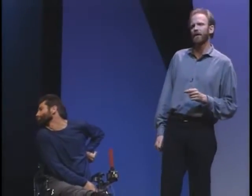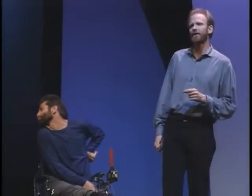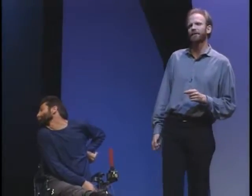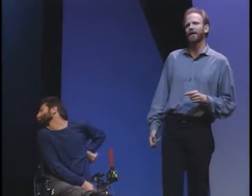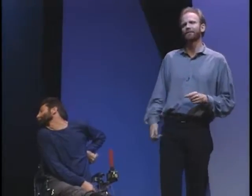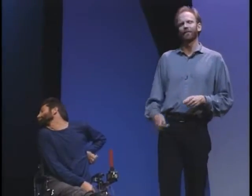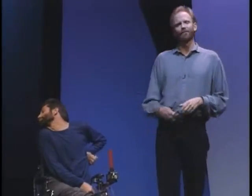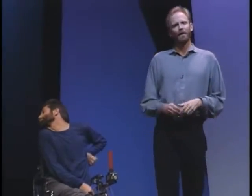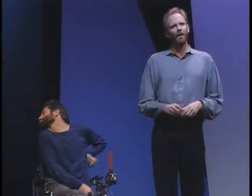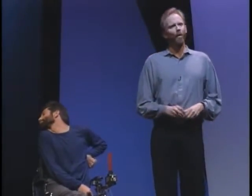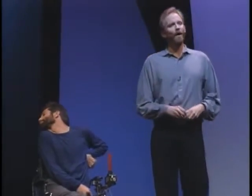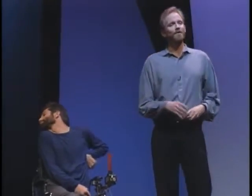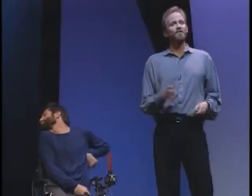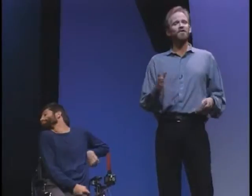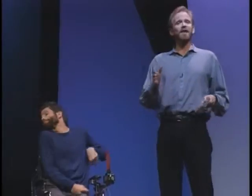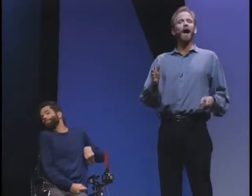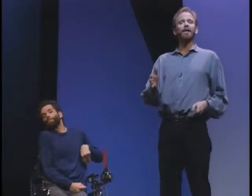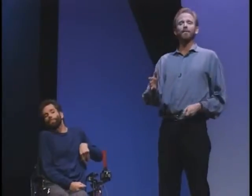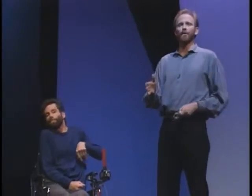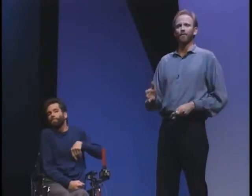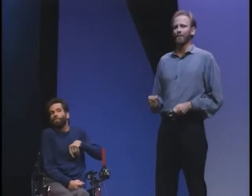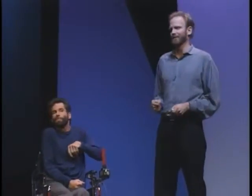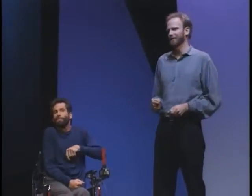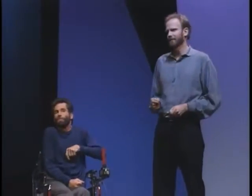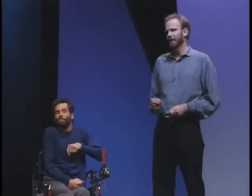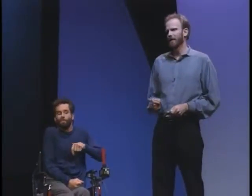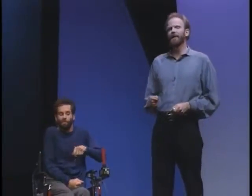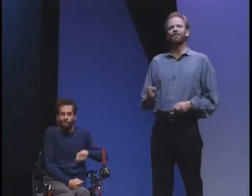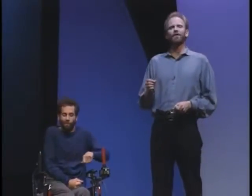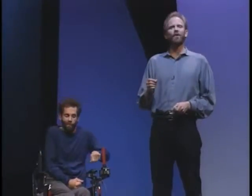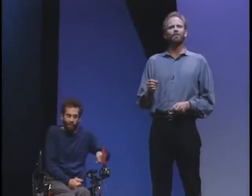every level why just to say hi to another person they'd have to go through